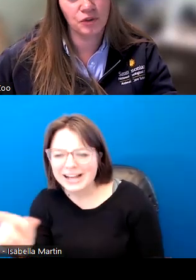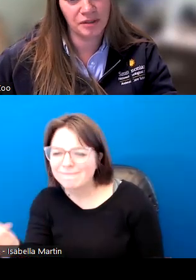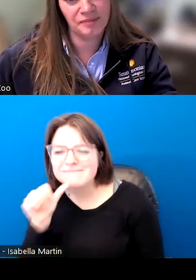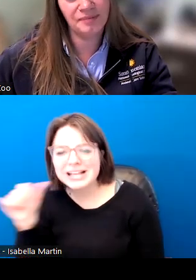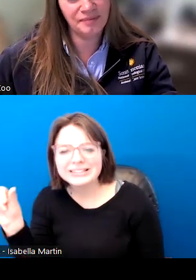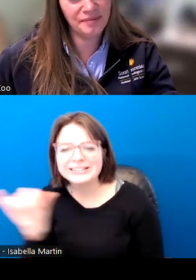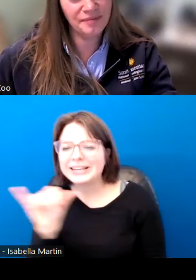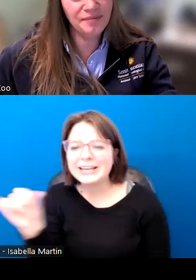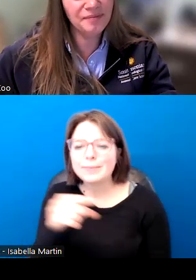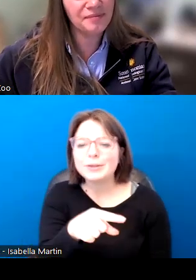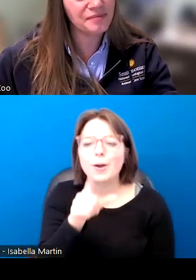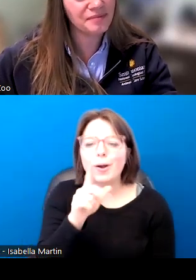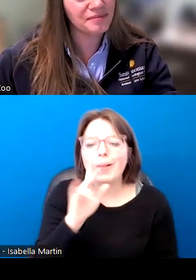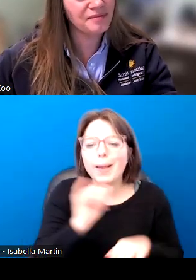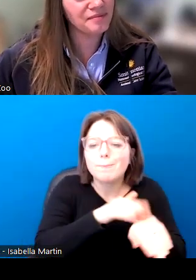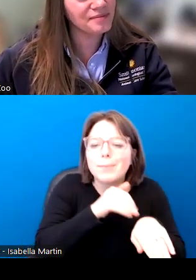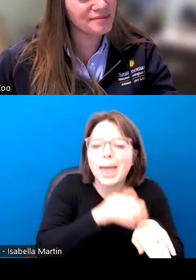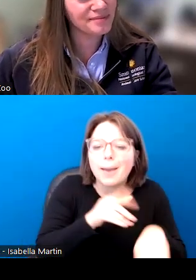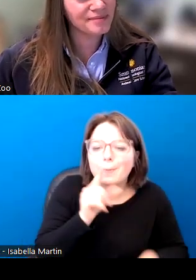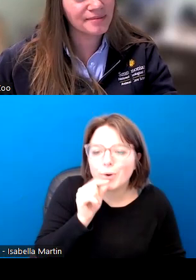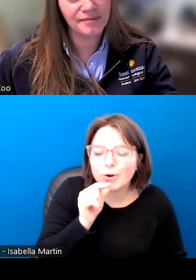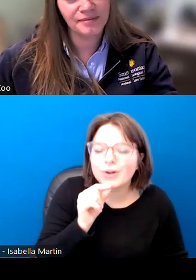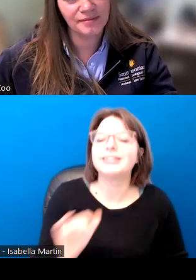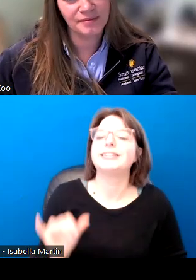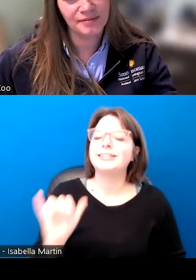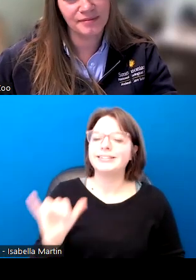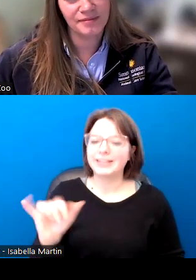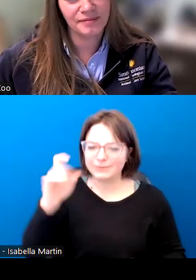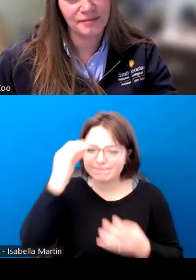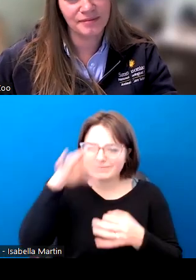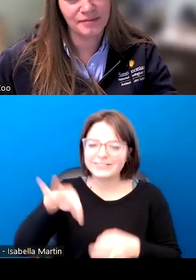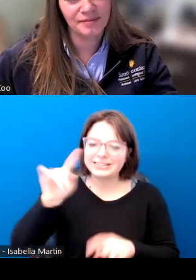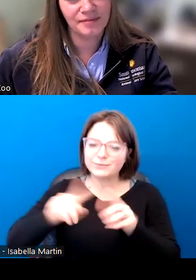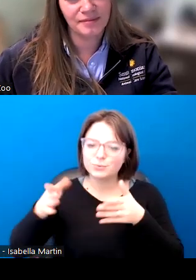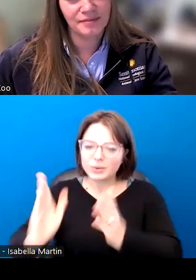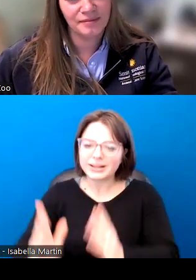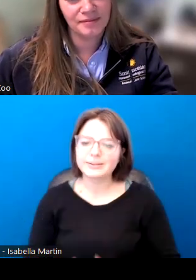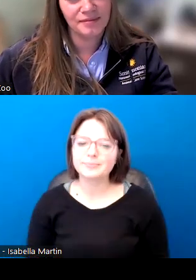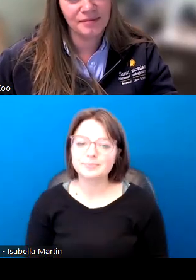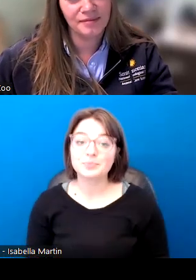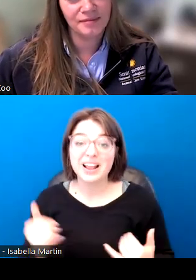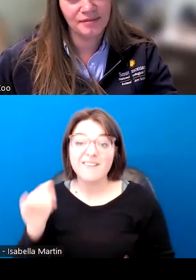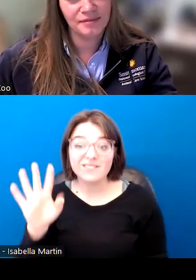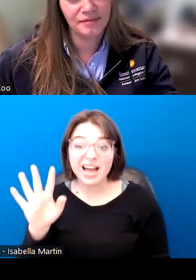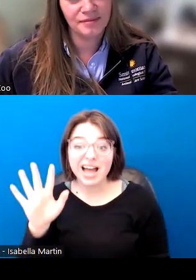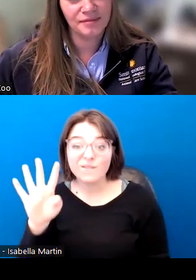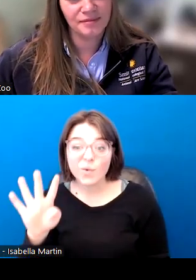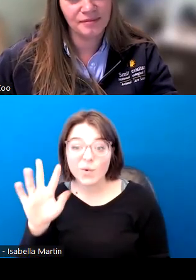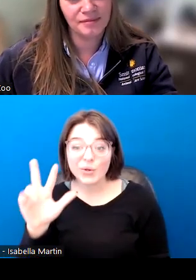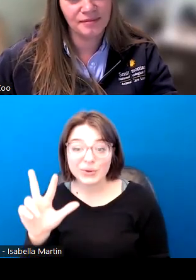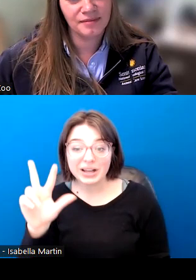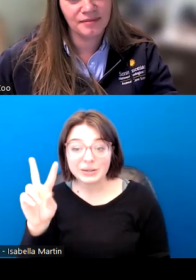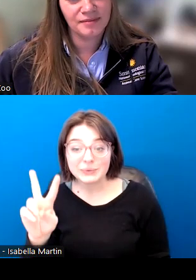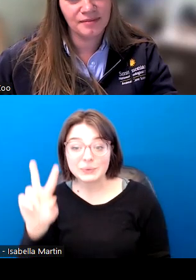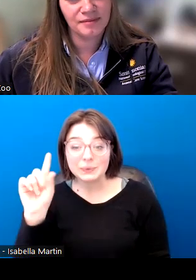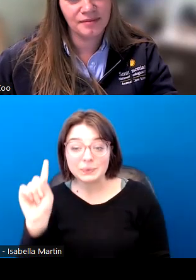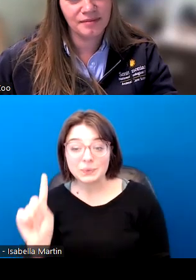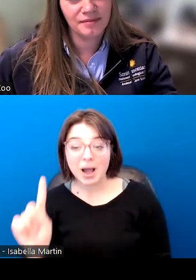Erin: Sure. >>Shellie: So I'll give you another five four three two and one on that pole. Let's see what people